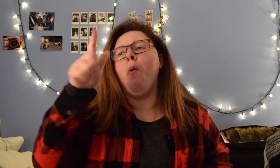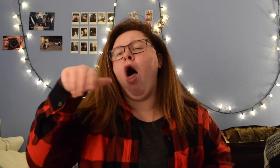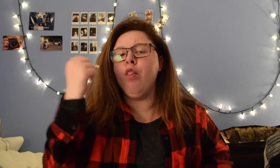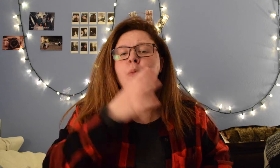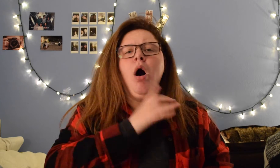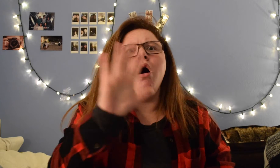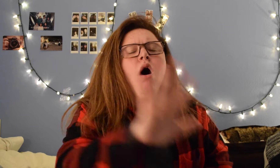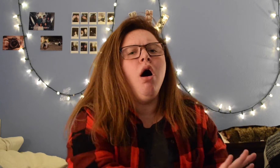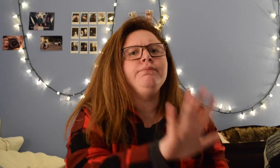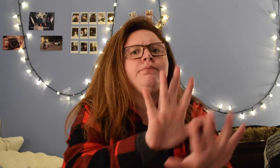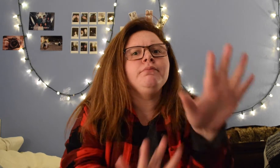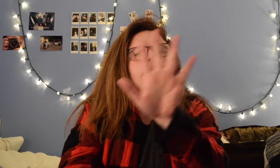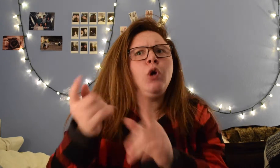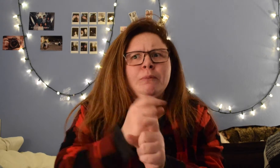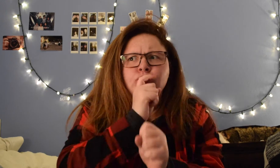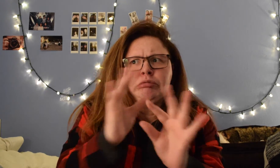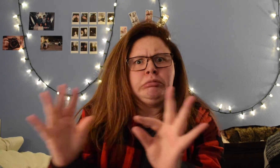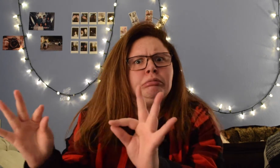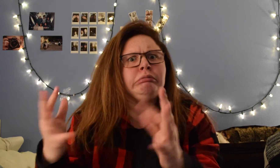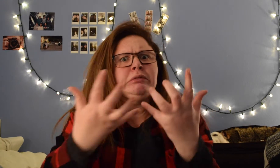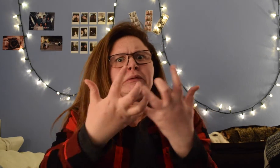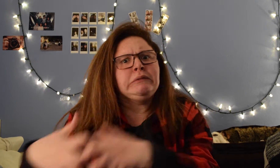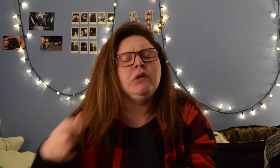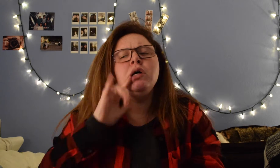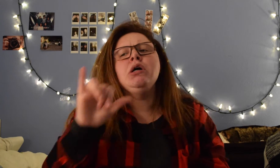There was another attendant who came up to us and wanted to make sure things were okay